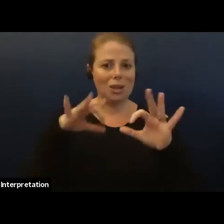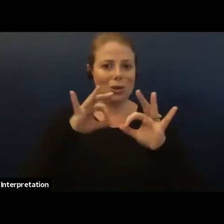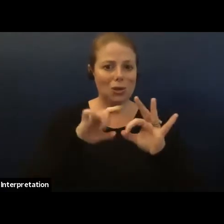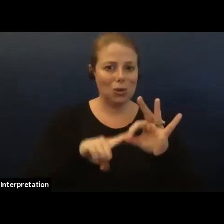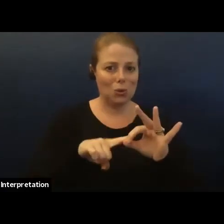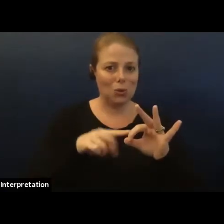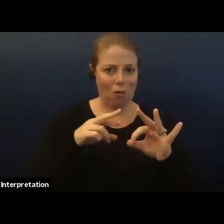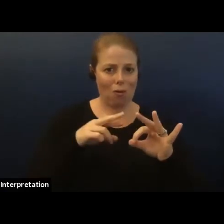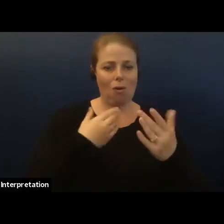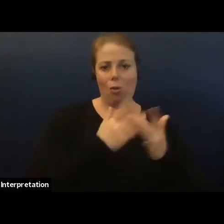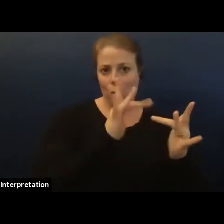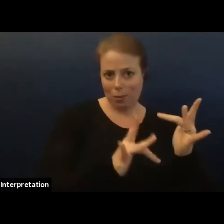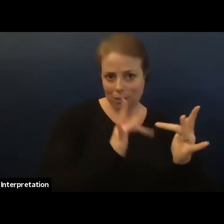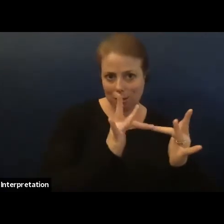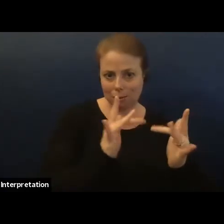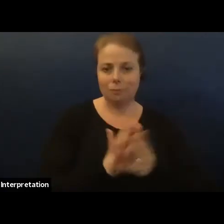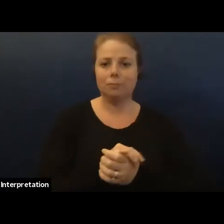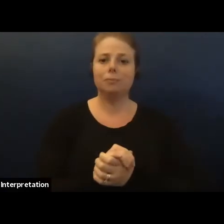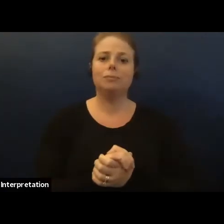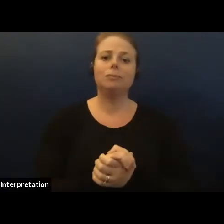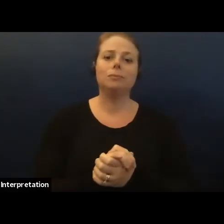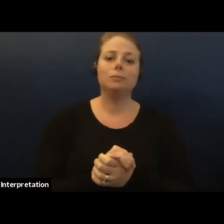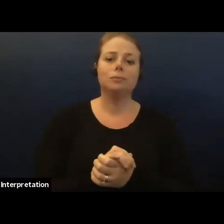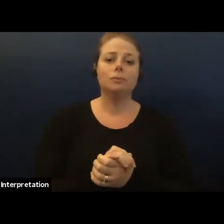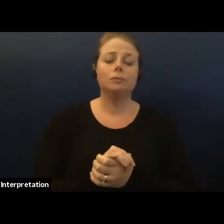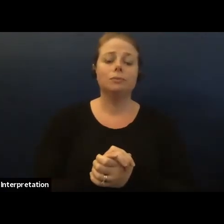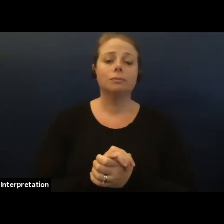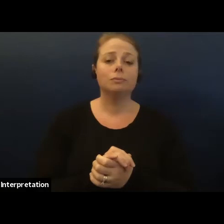Questions submitted through the Q&A menu at the bottom will be moderated by my